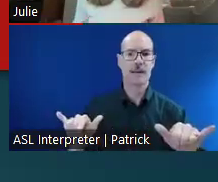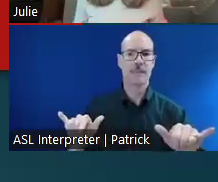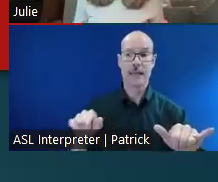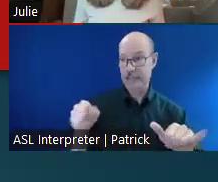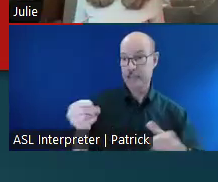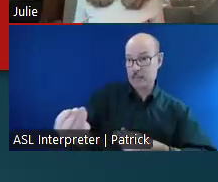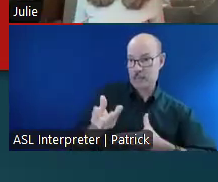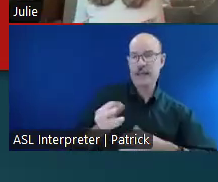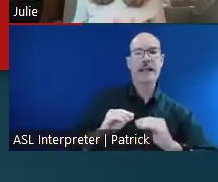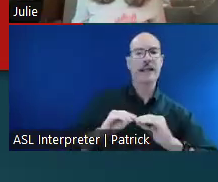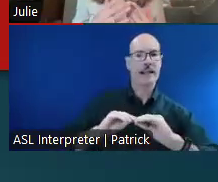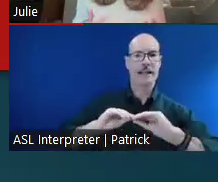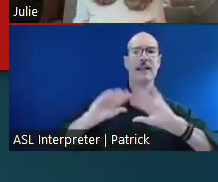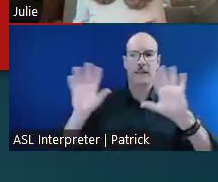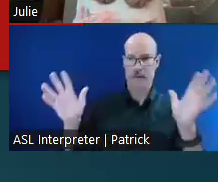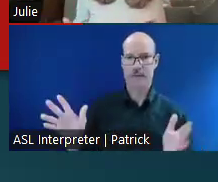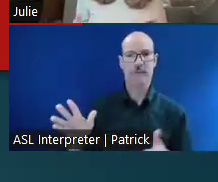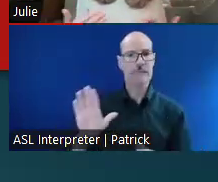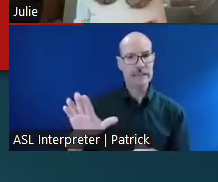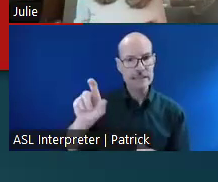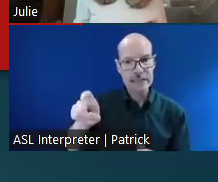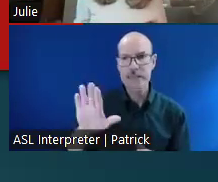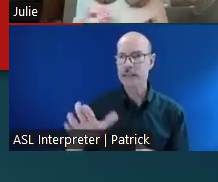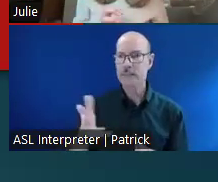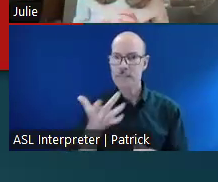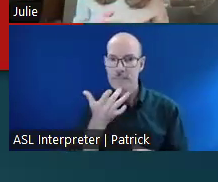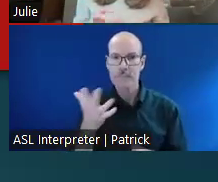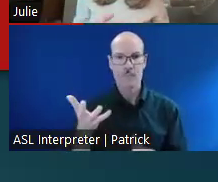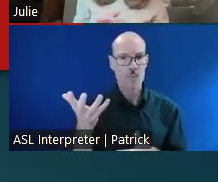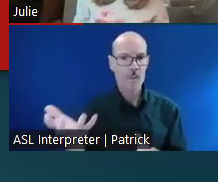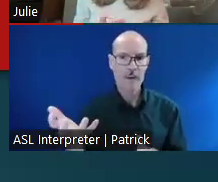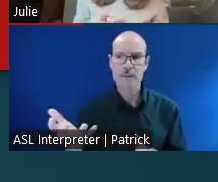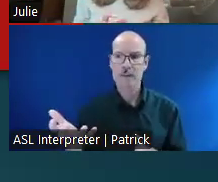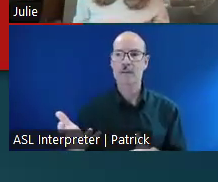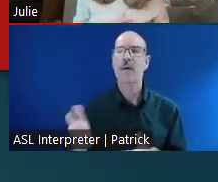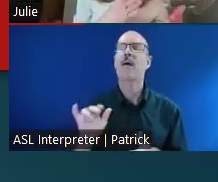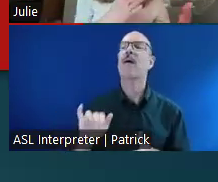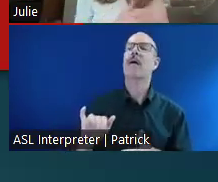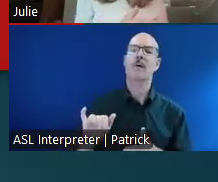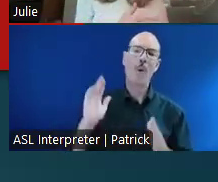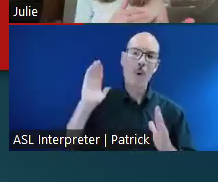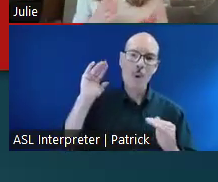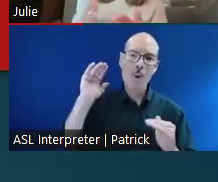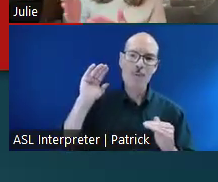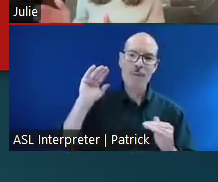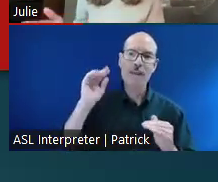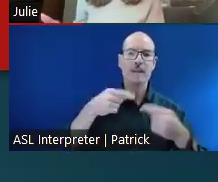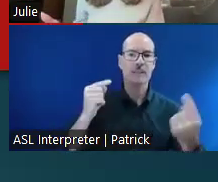But with everything in life tried to apply best practices when you're in disagreement.